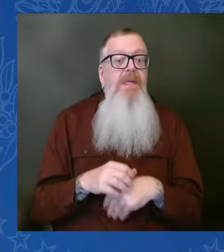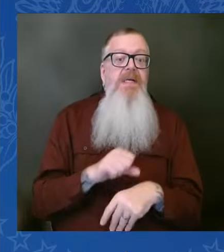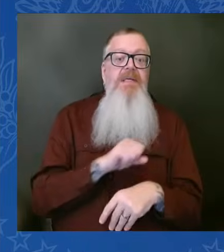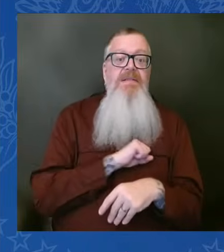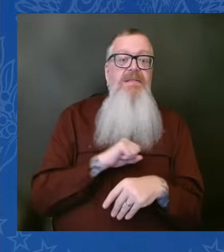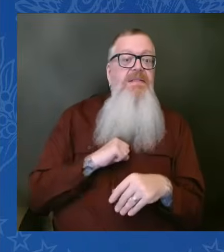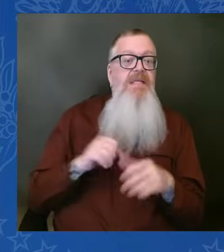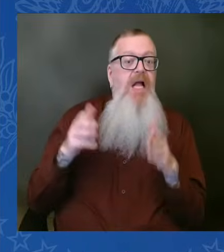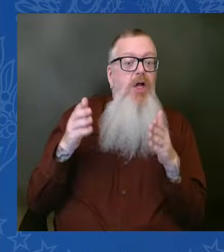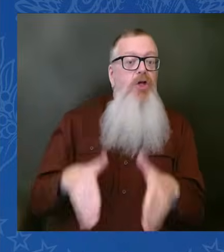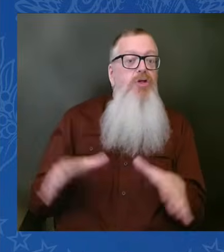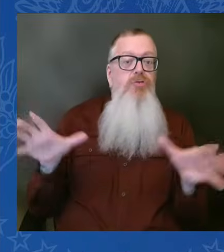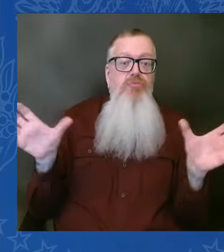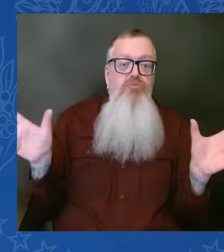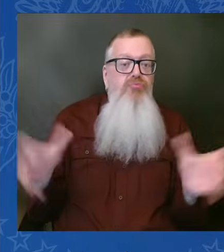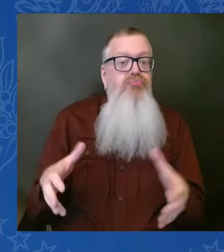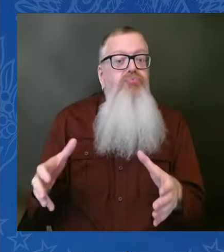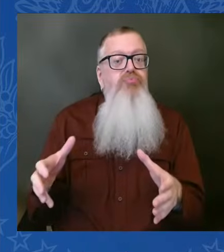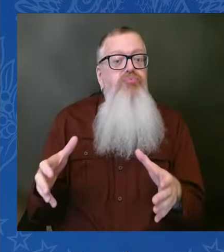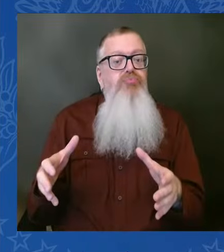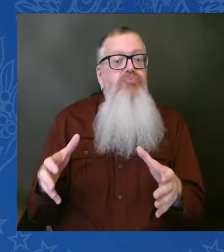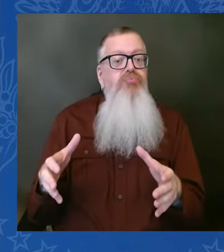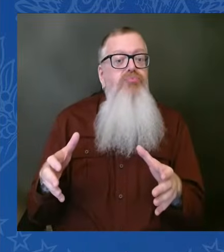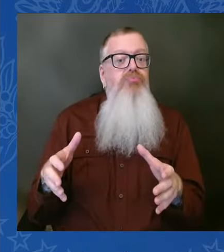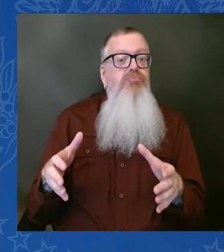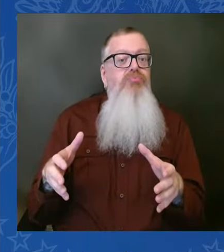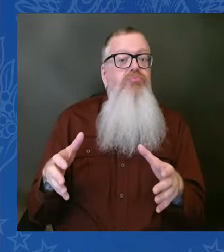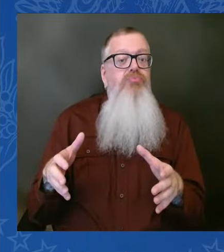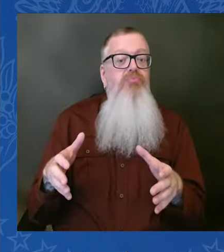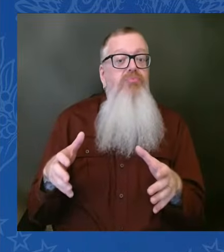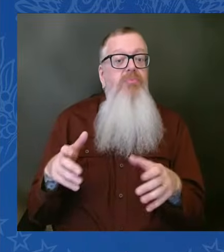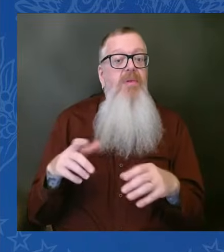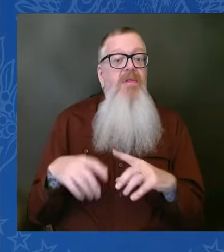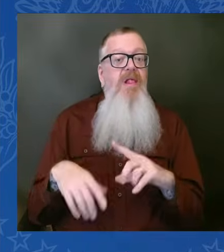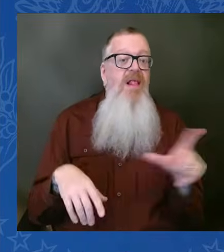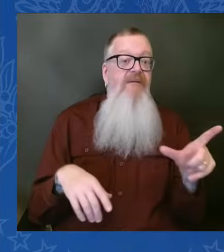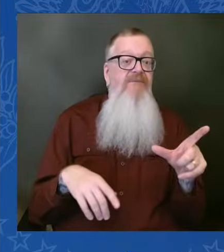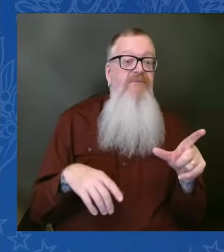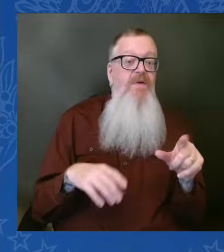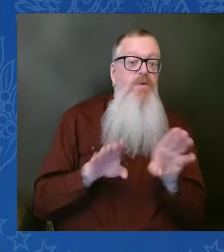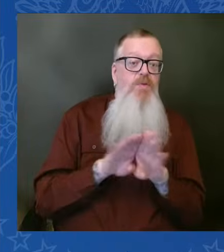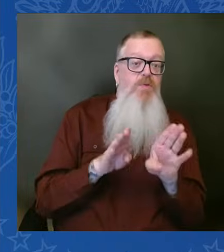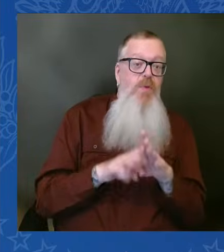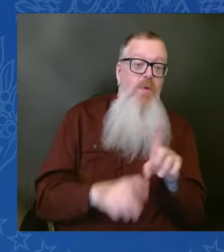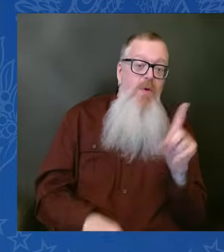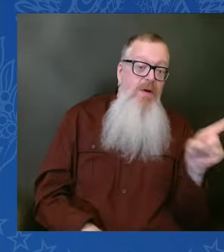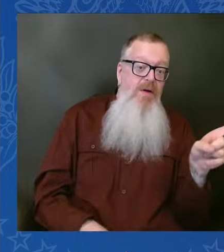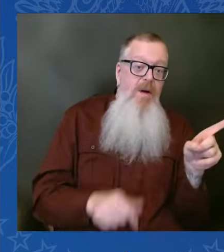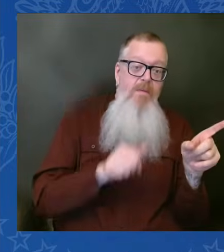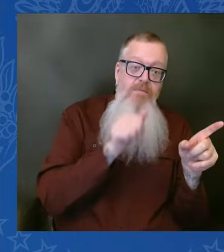But right -- the doors on the left of that elevator are a private dining -- it used to be a long buffet table.